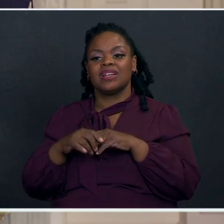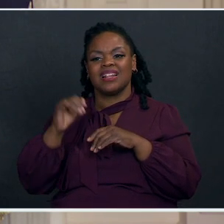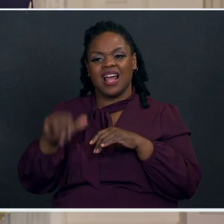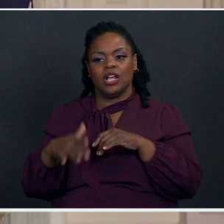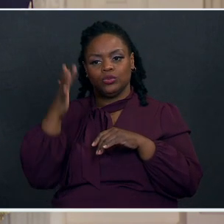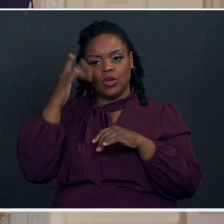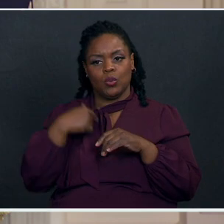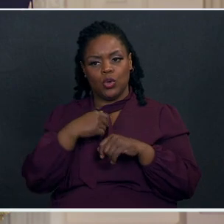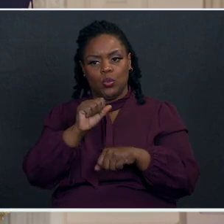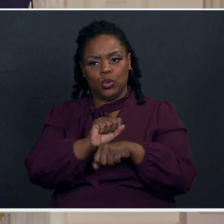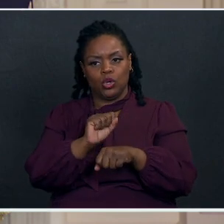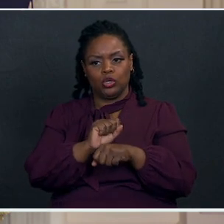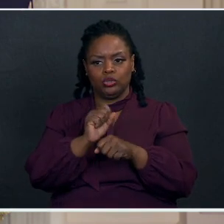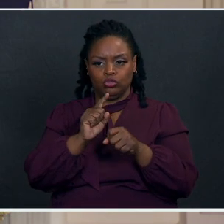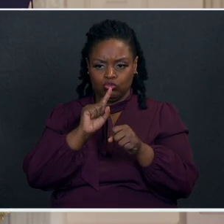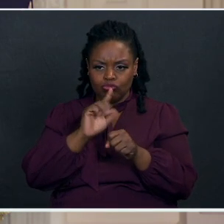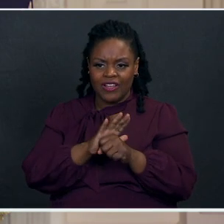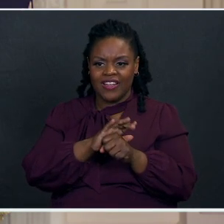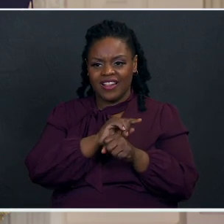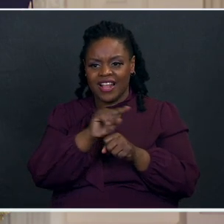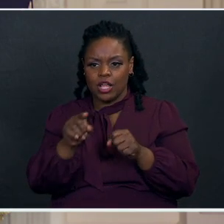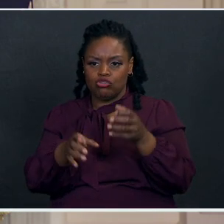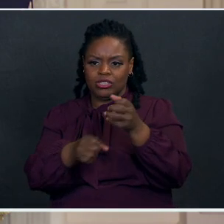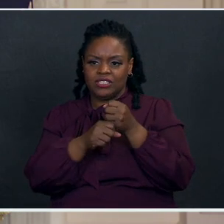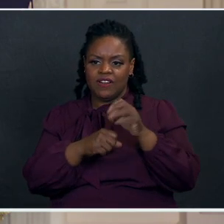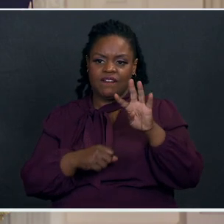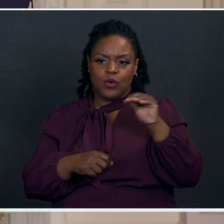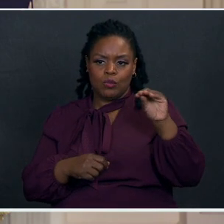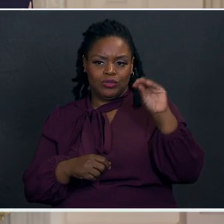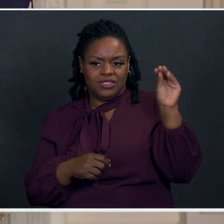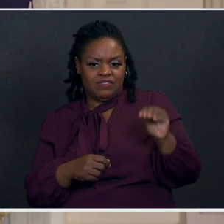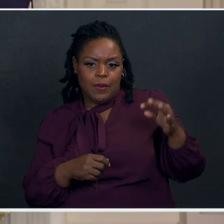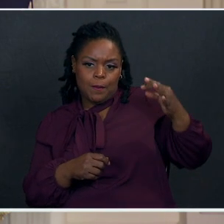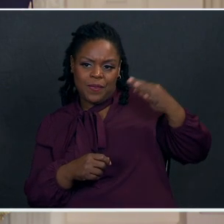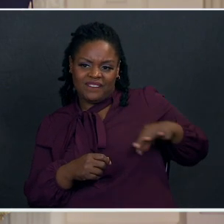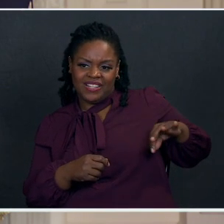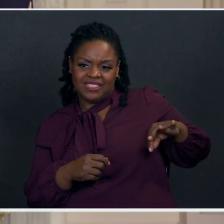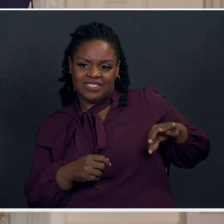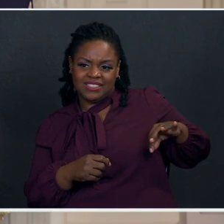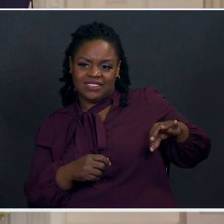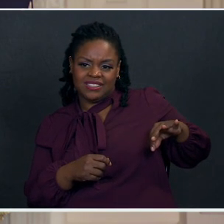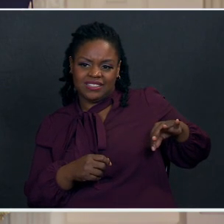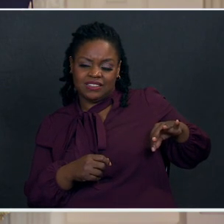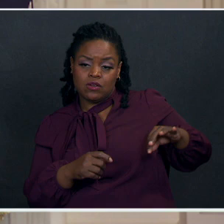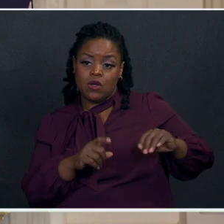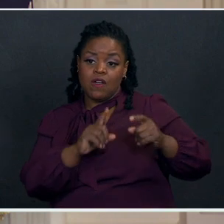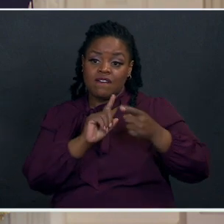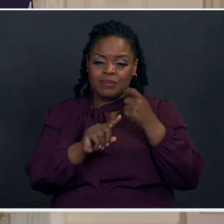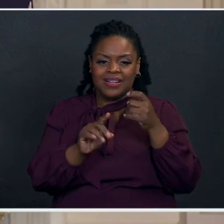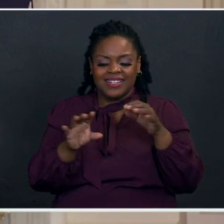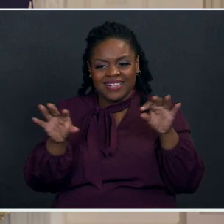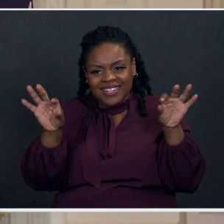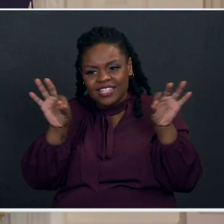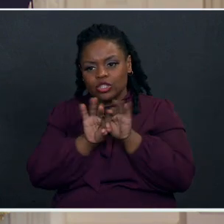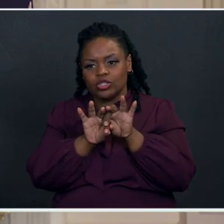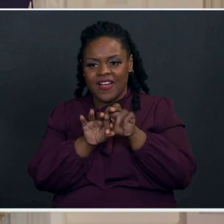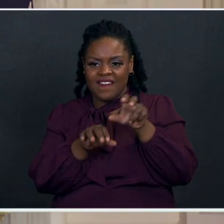40 percent of the benefits of key federal investments in clean energy, clean water, and wastewater infrastructure.